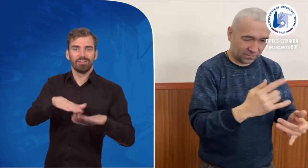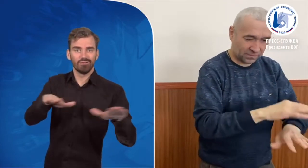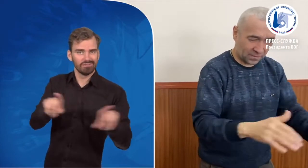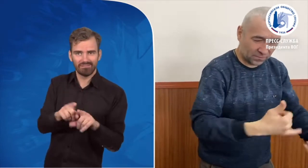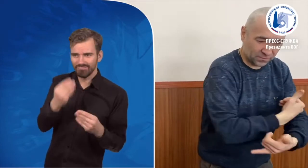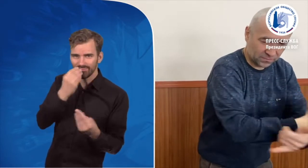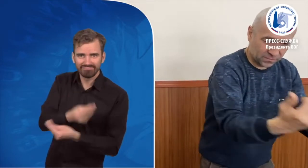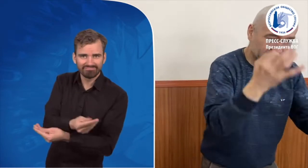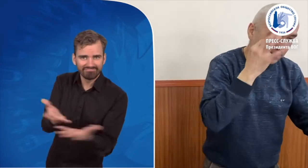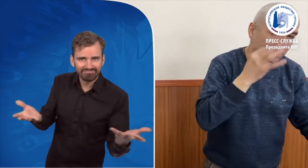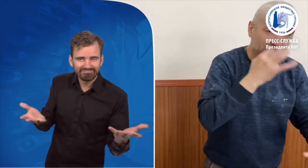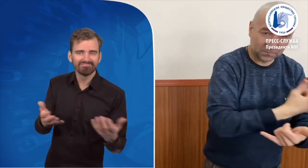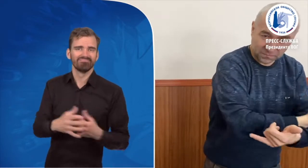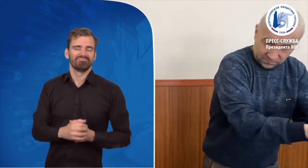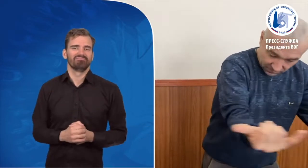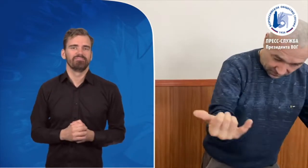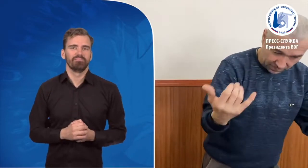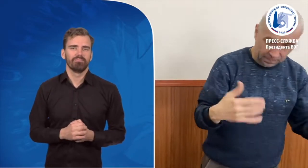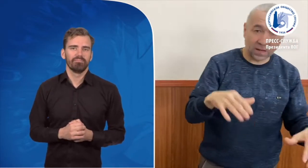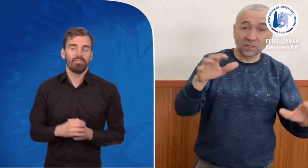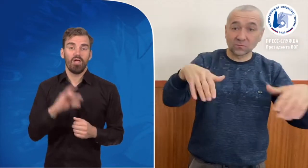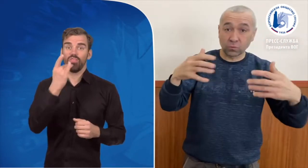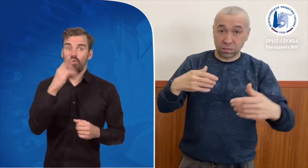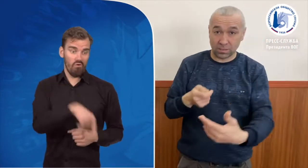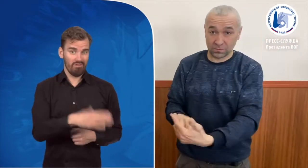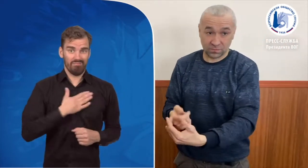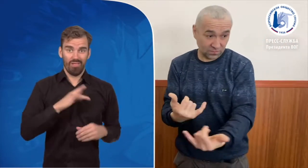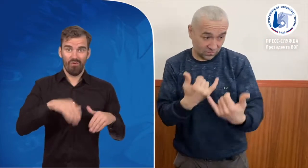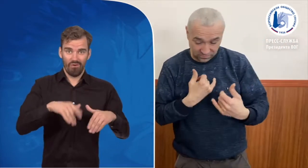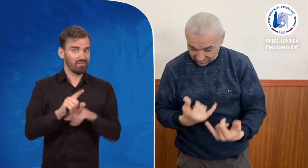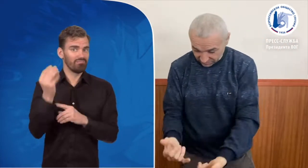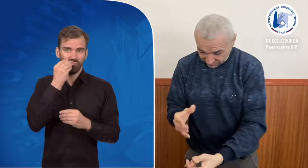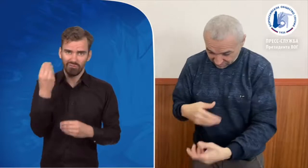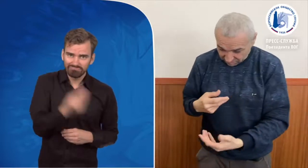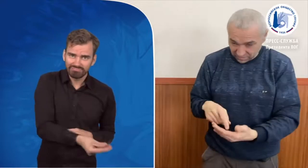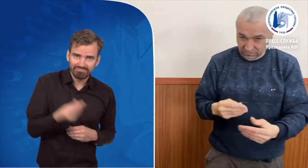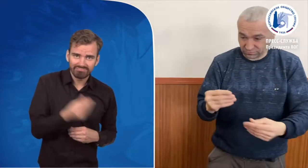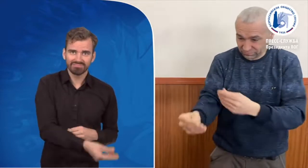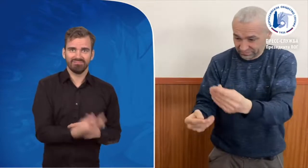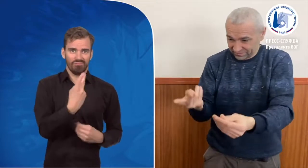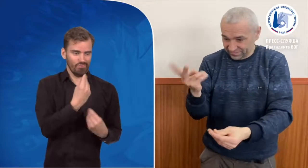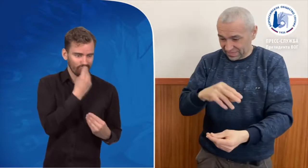they treated us with tea, sandwiches with sausage, fed us, treated the children with juice, gave sweets,